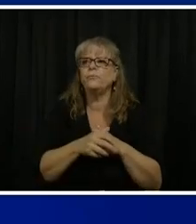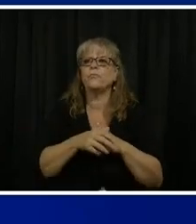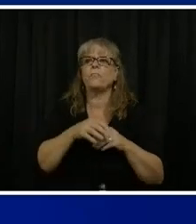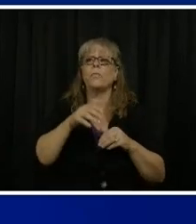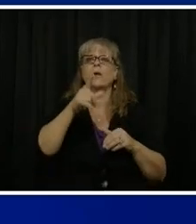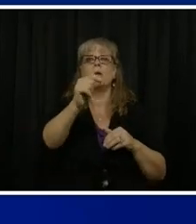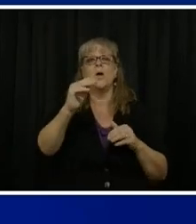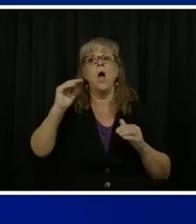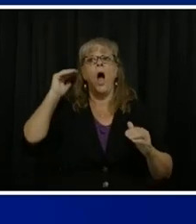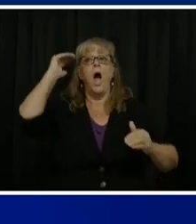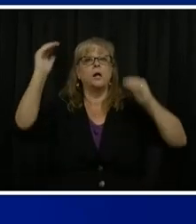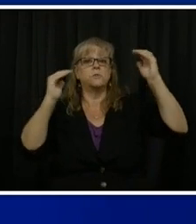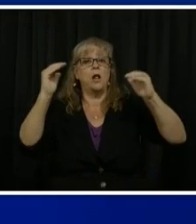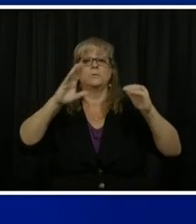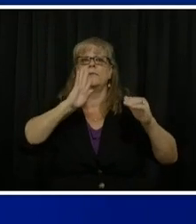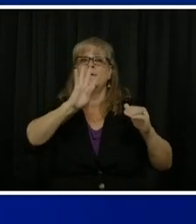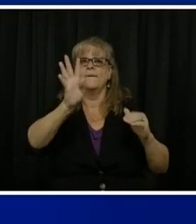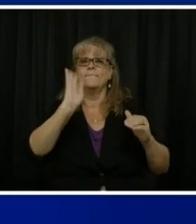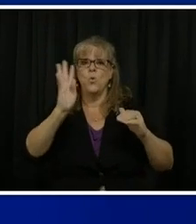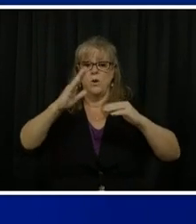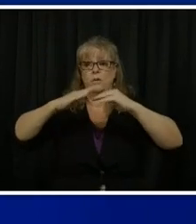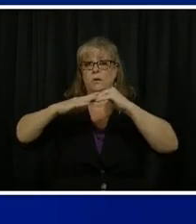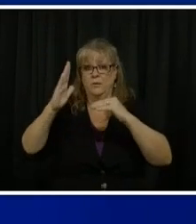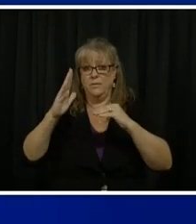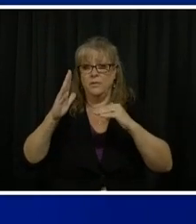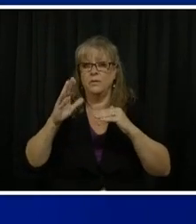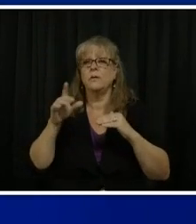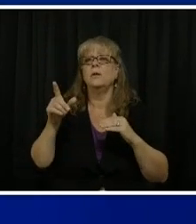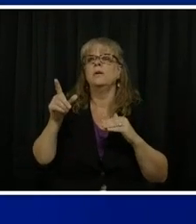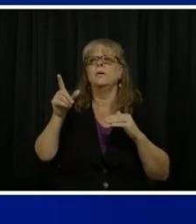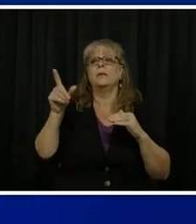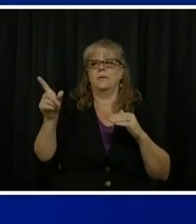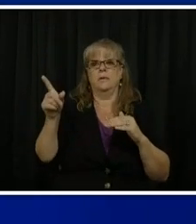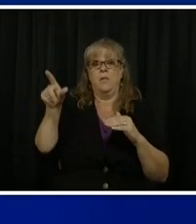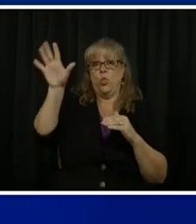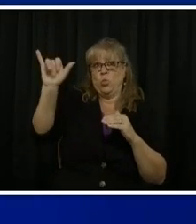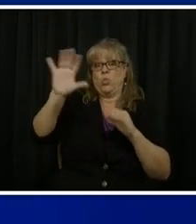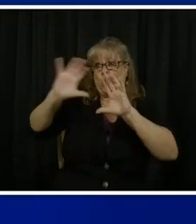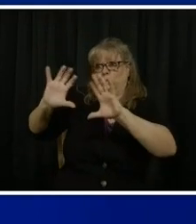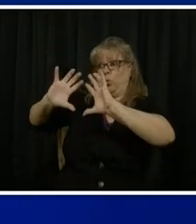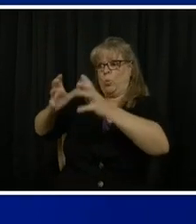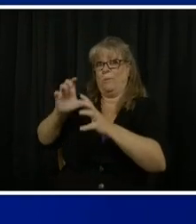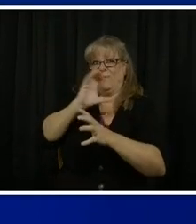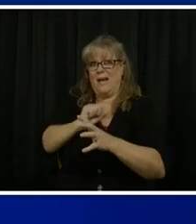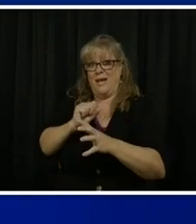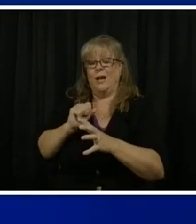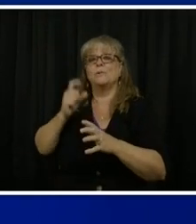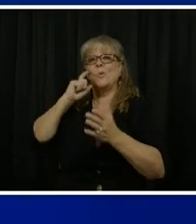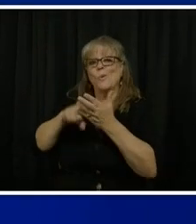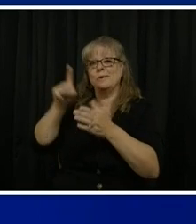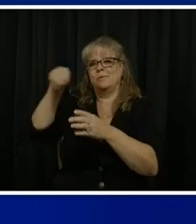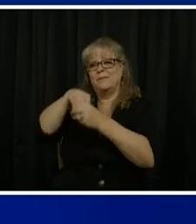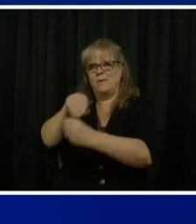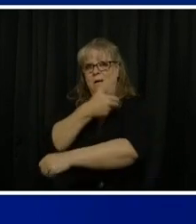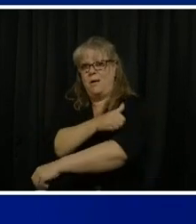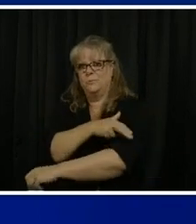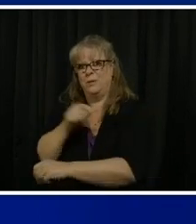SIMILARLY, ADULTS AGED 40+ ARE